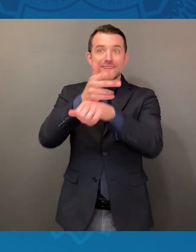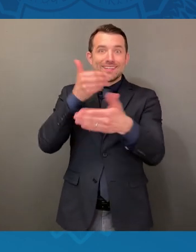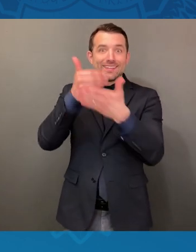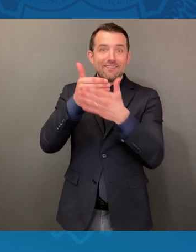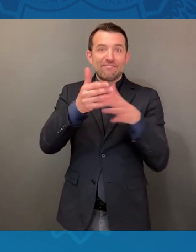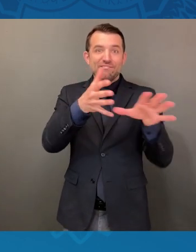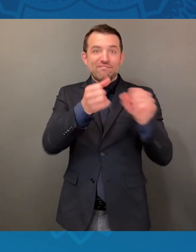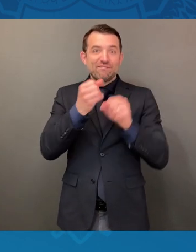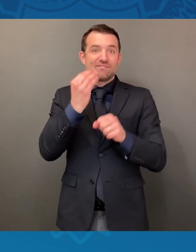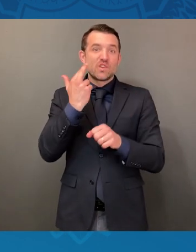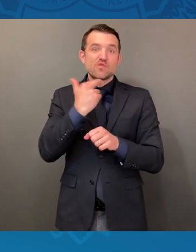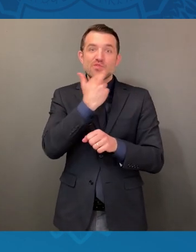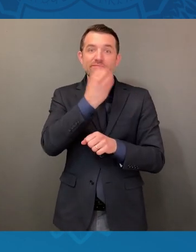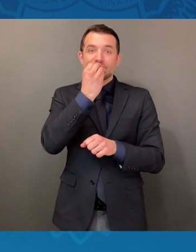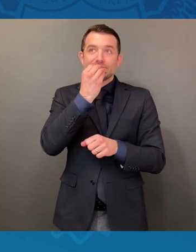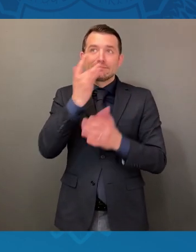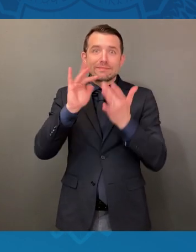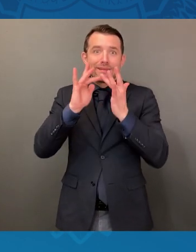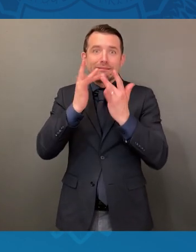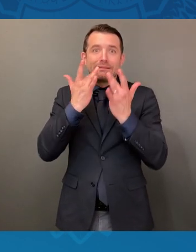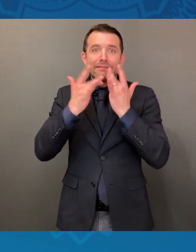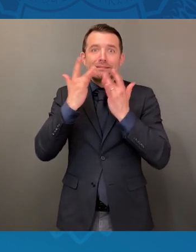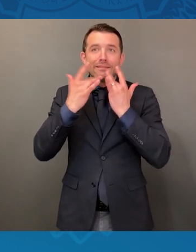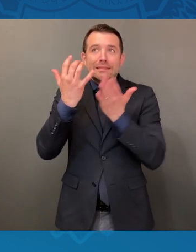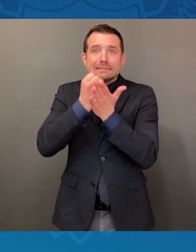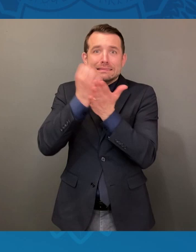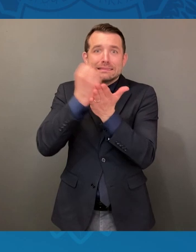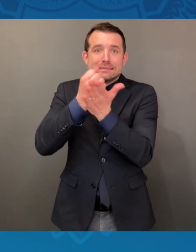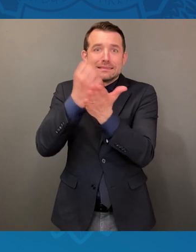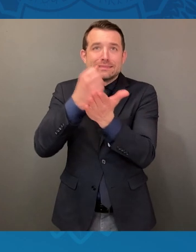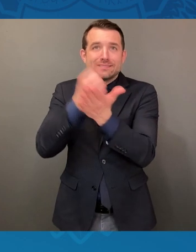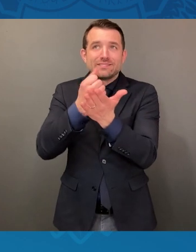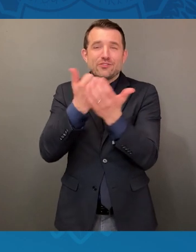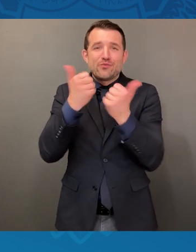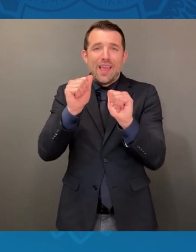Wi-Fi because that is the only place they can receive access.